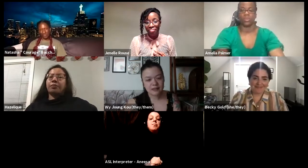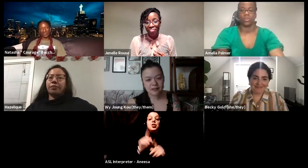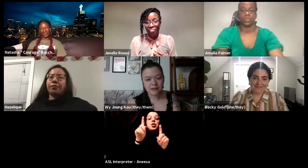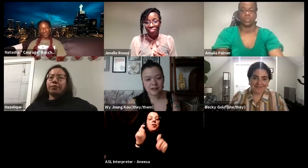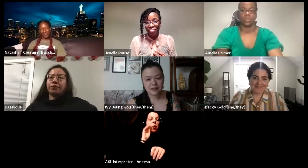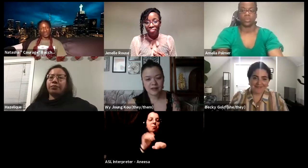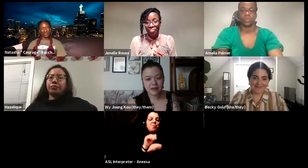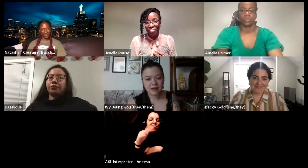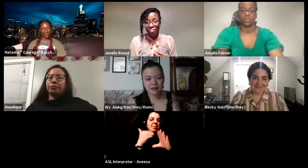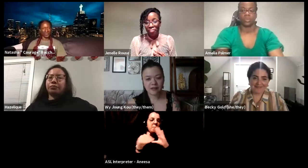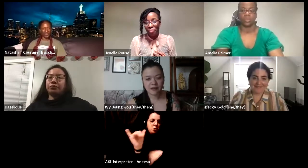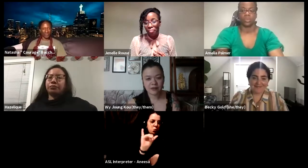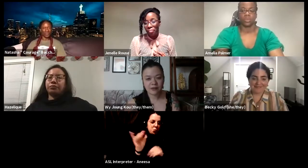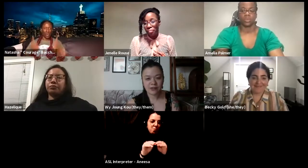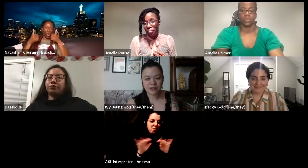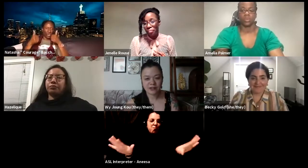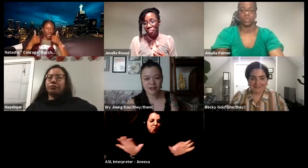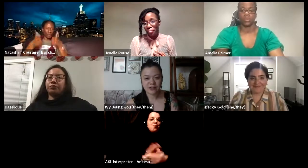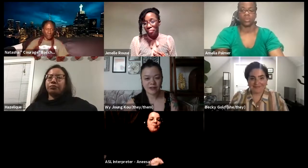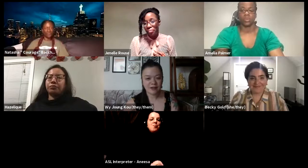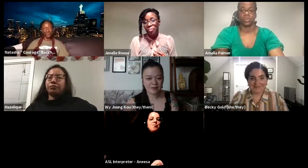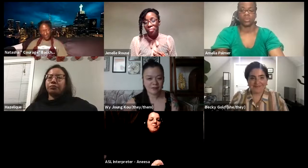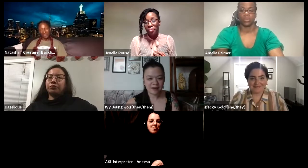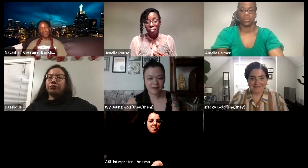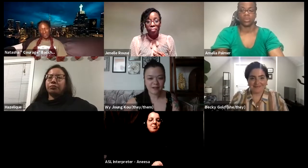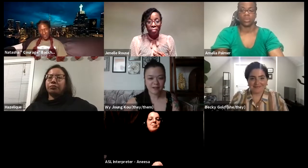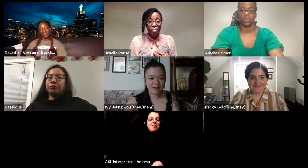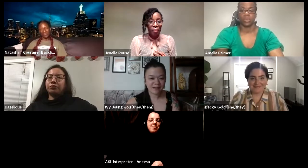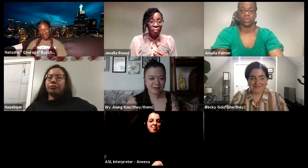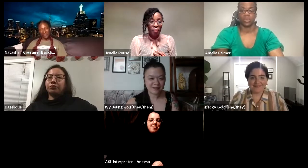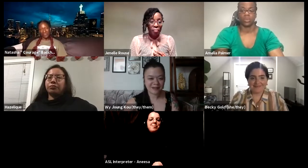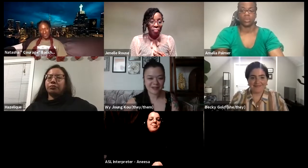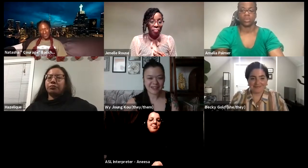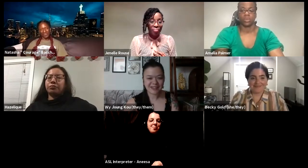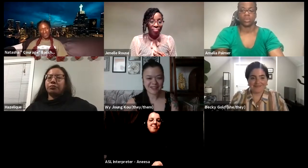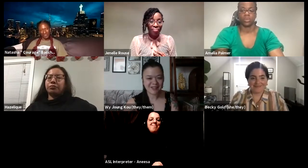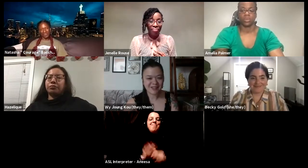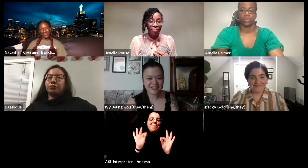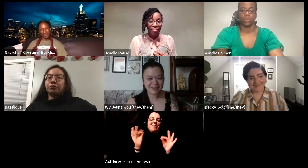out via email to everyone who registered via the eventbrite. so again thank you so much everyone